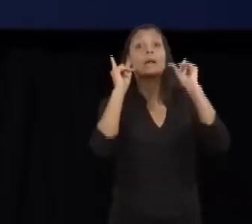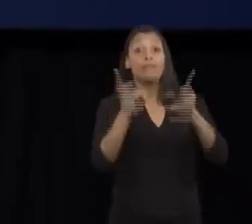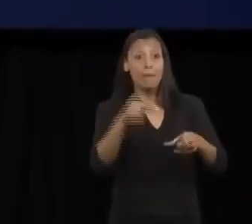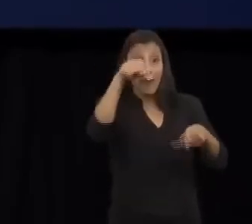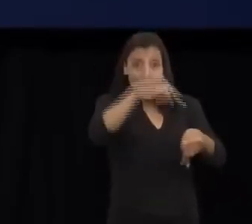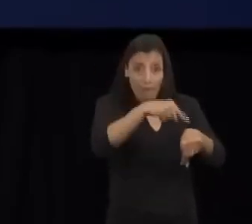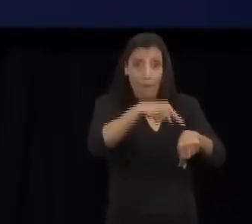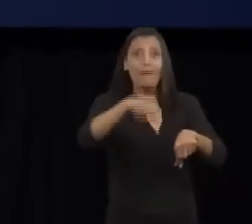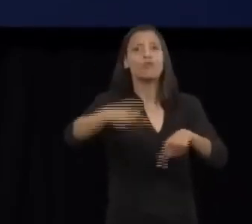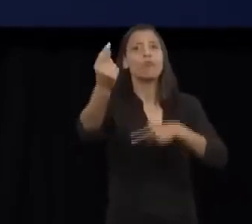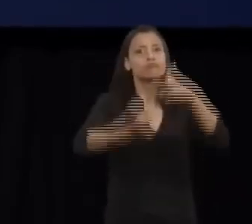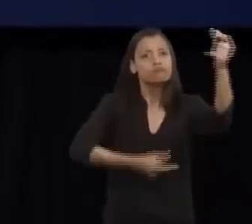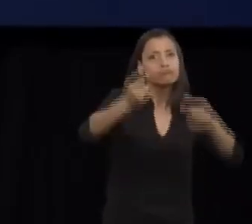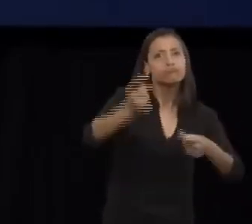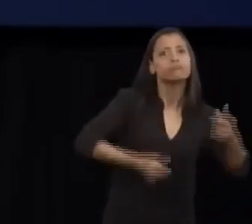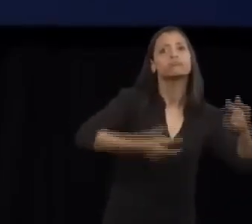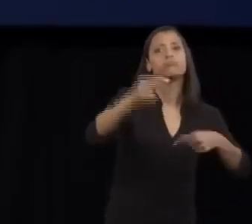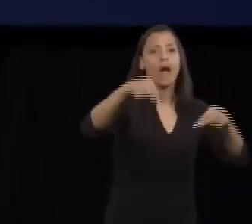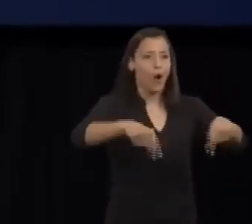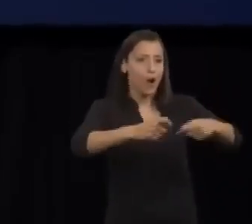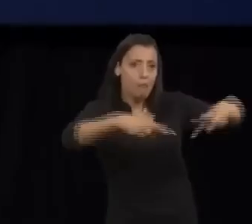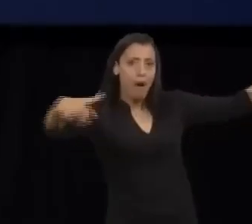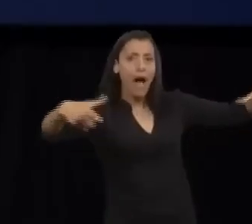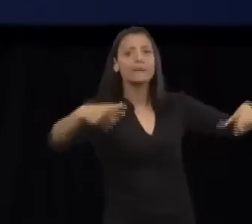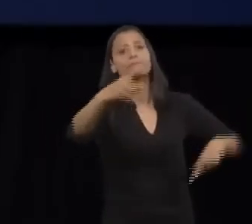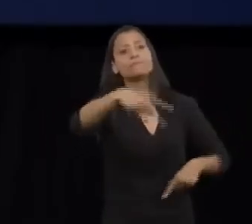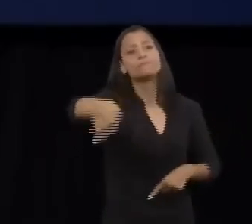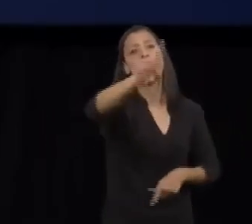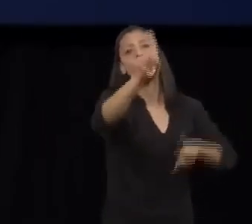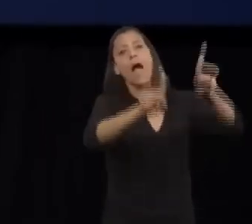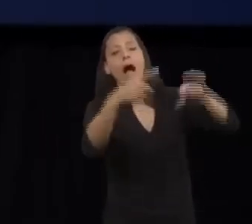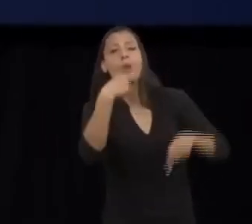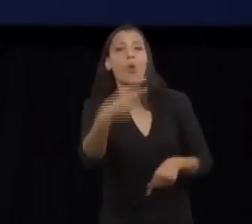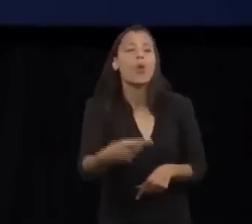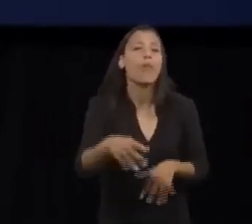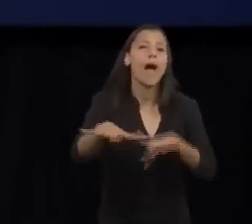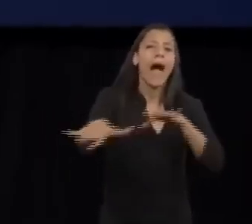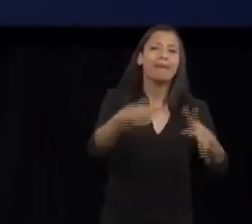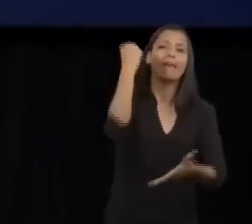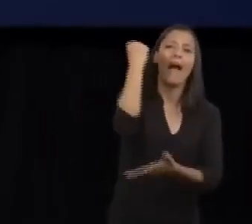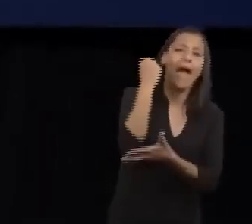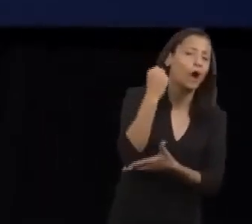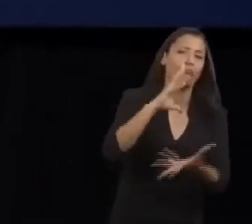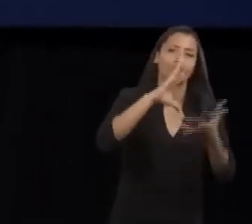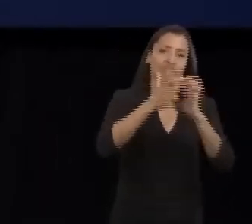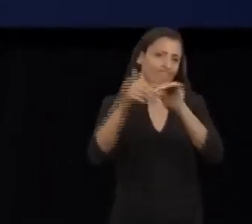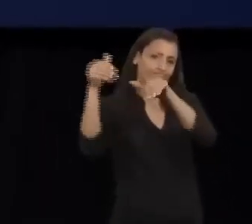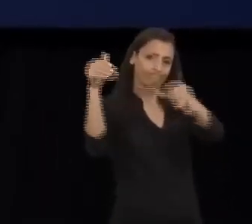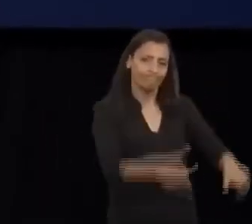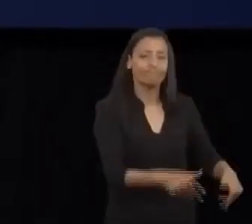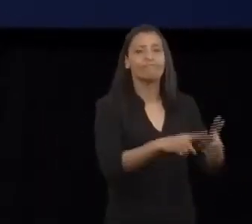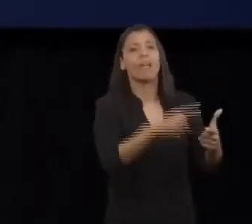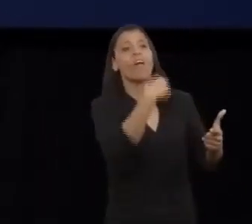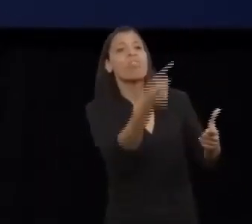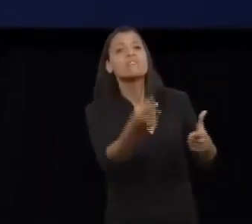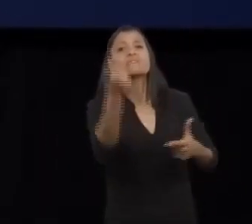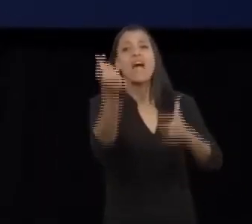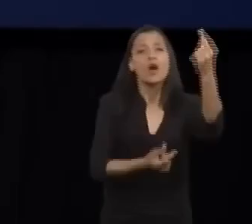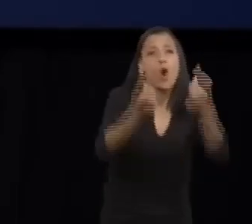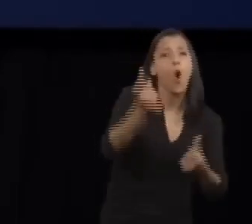To say that all those things they say about that activity does not recover, that consumption is depressed,